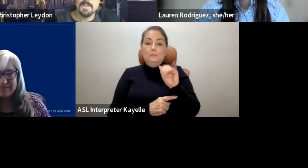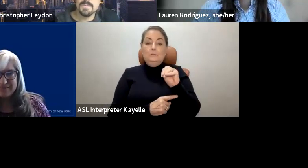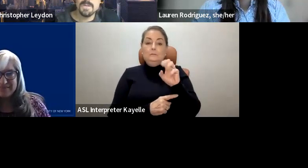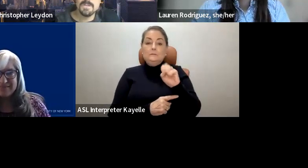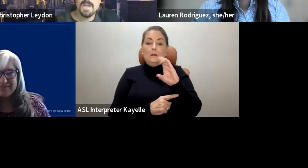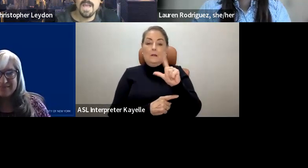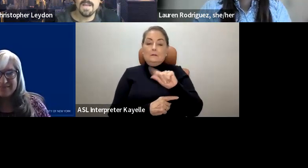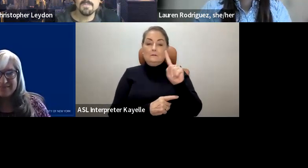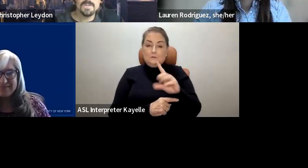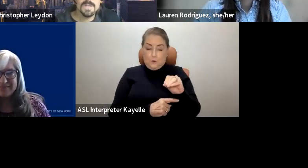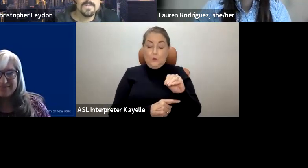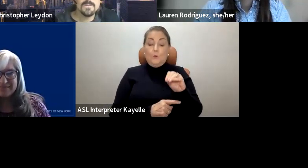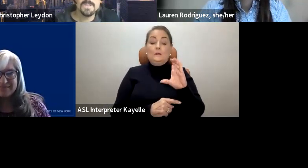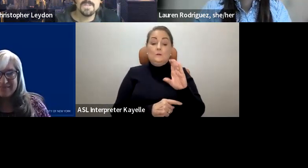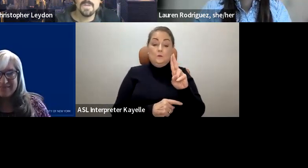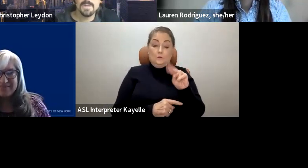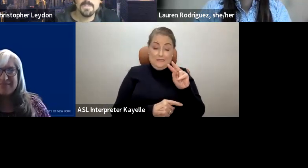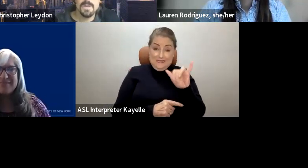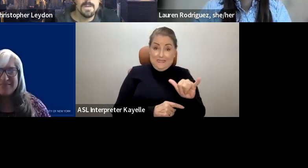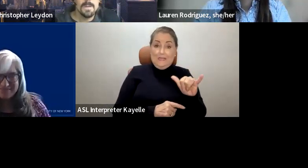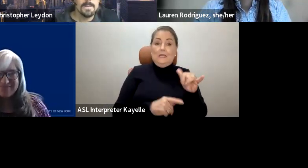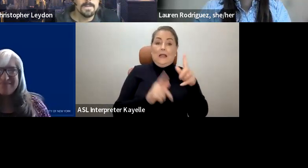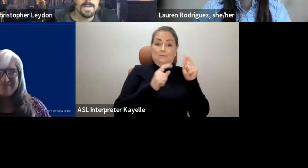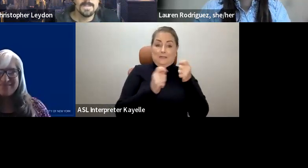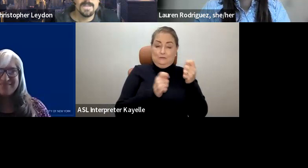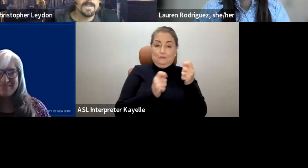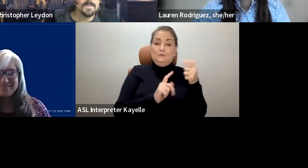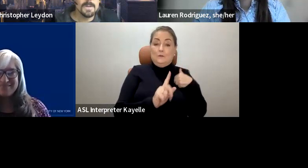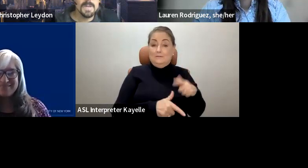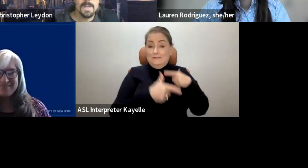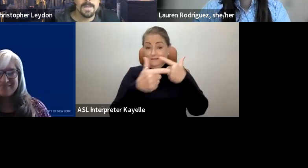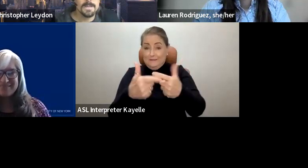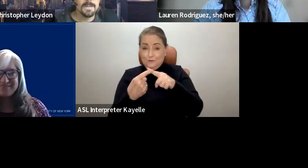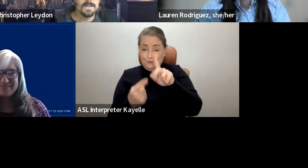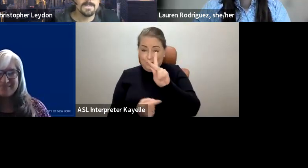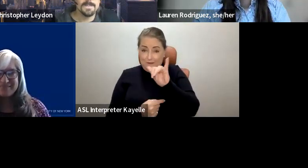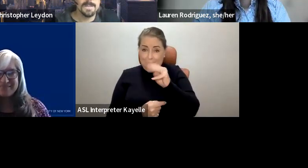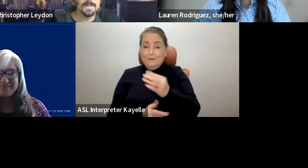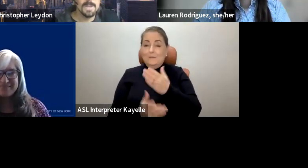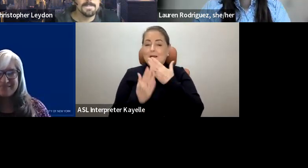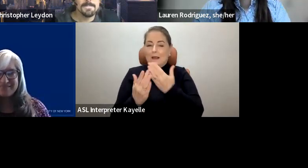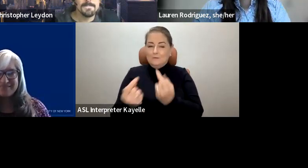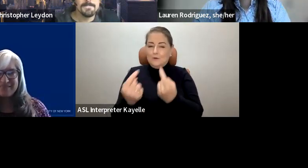administration. And I'm turning it over to you, Kim. Thanks, again for coming and take it away.